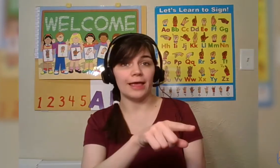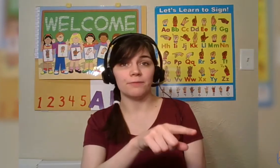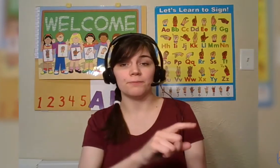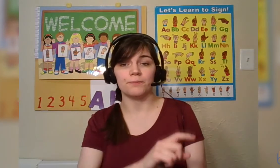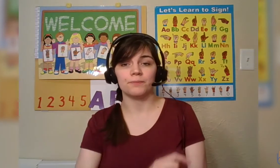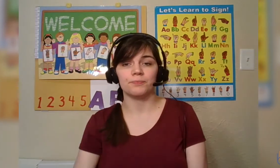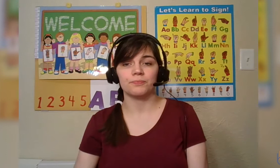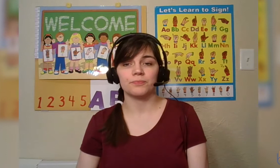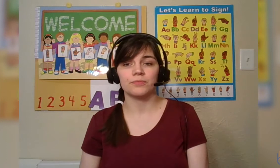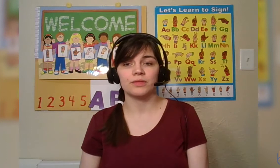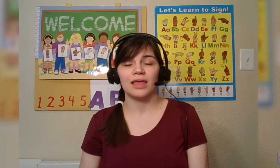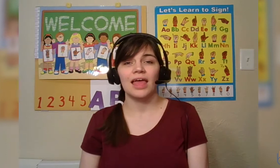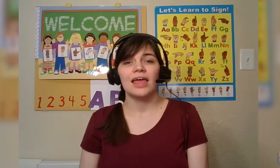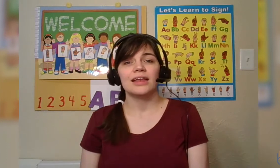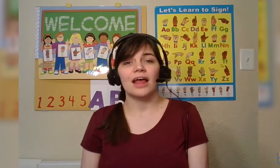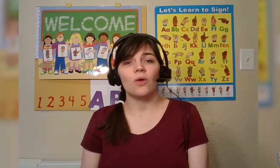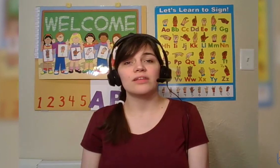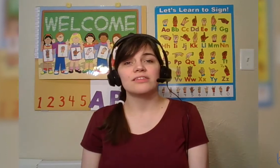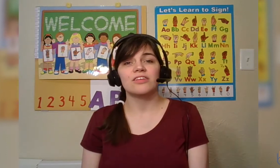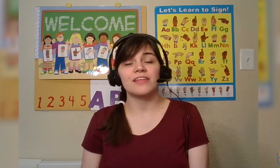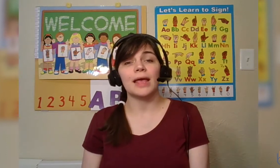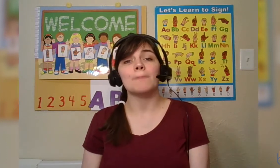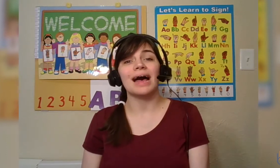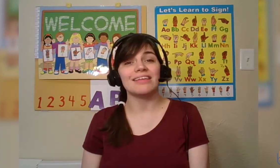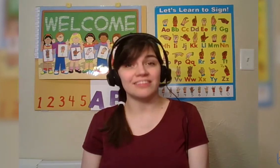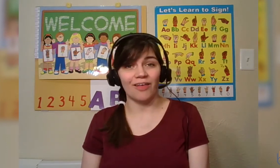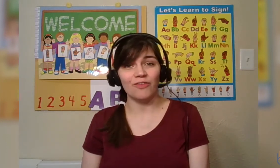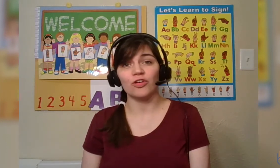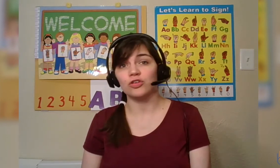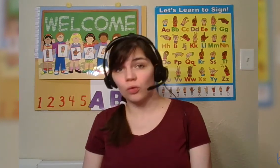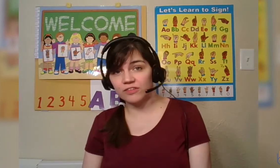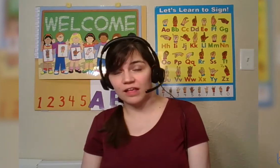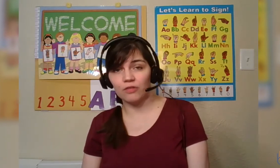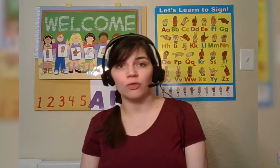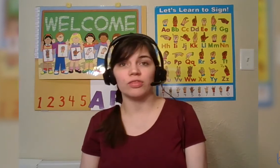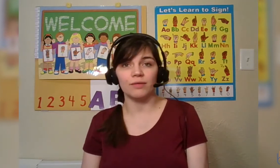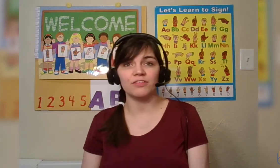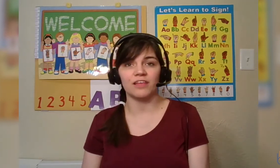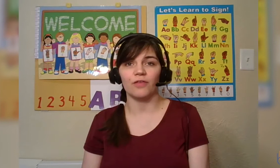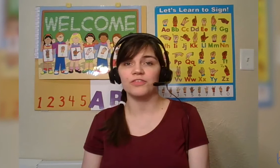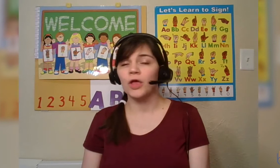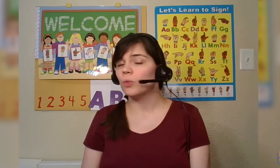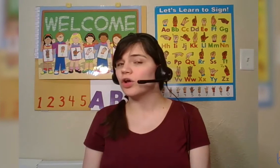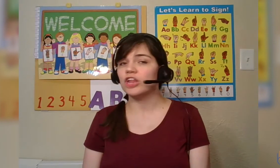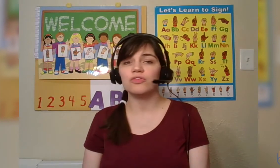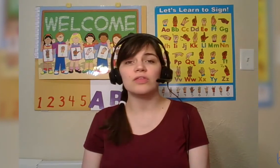Now, to say, "myself or yourself or themselves," we're going to do the